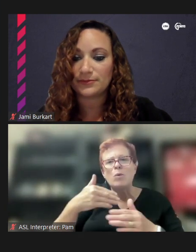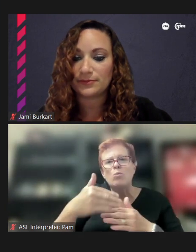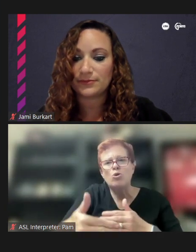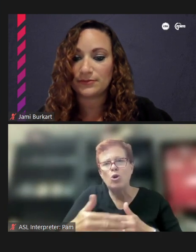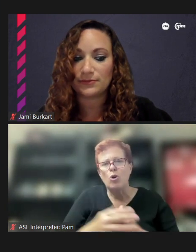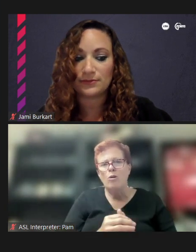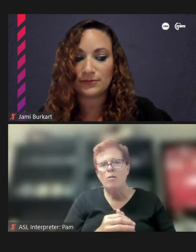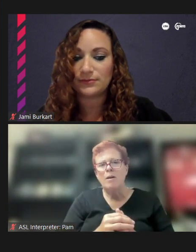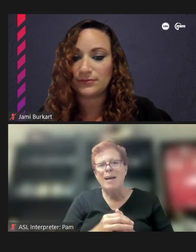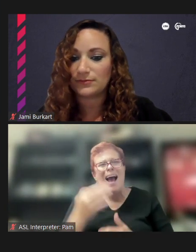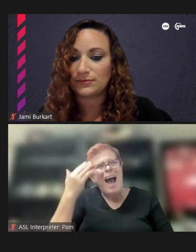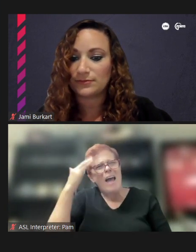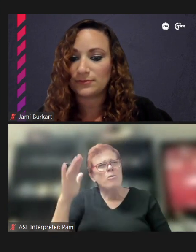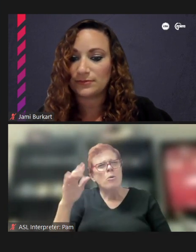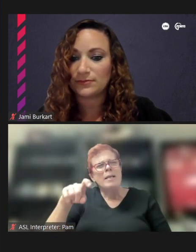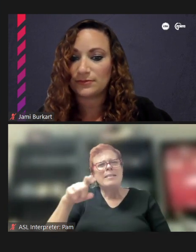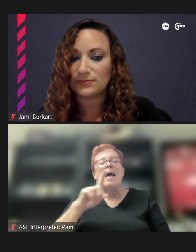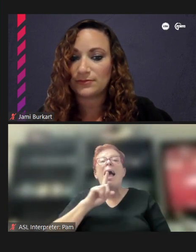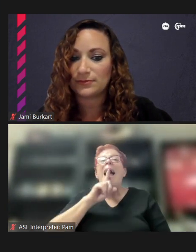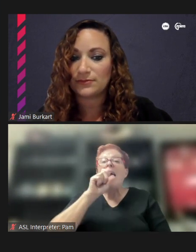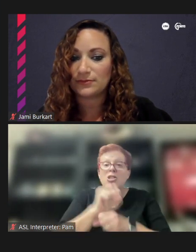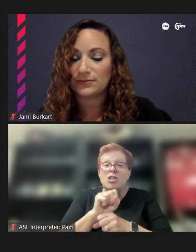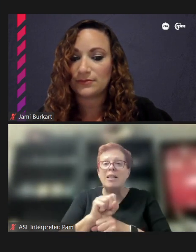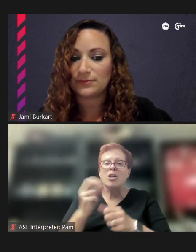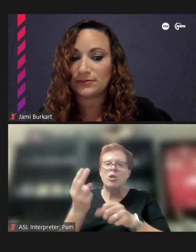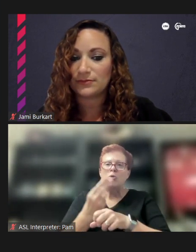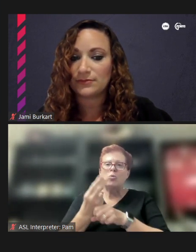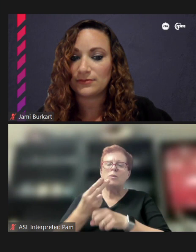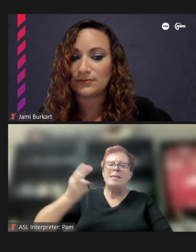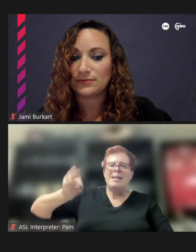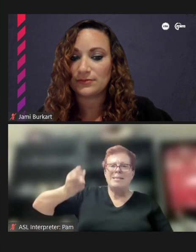I don't know that it needs to actually use any historic precedence.